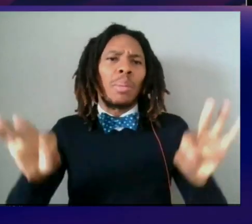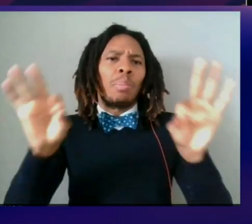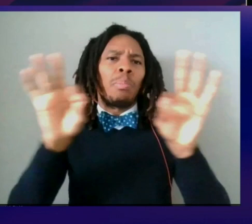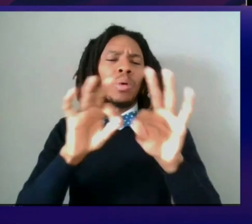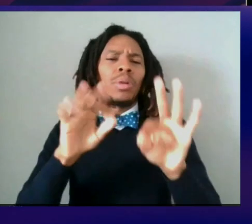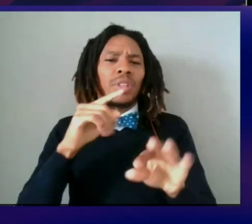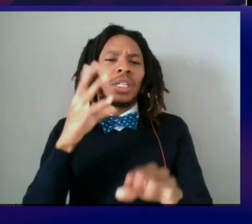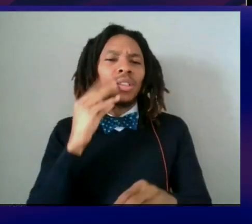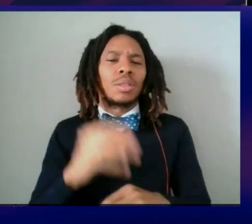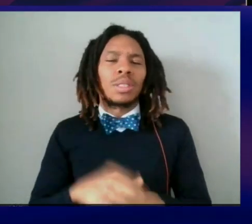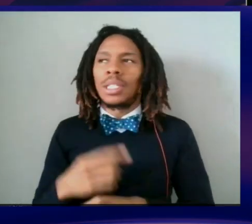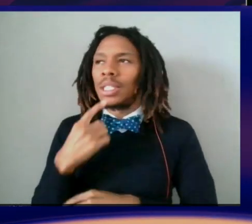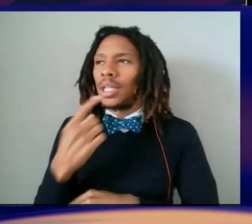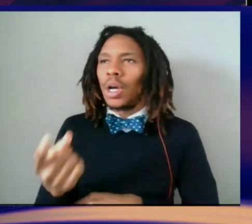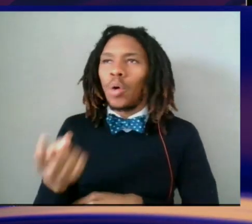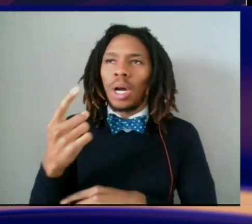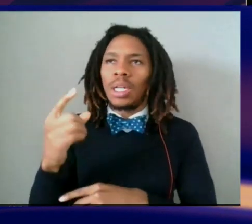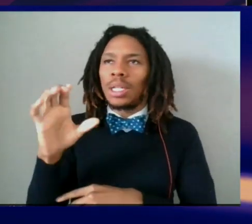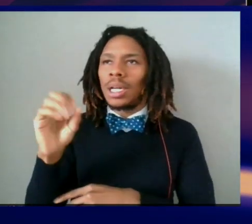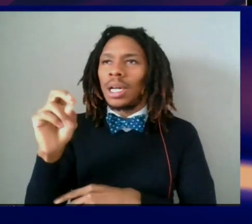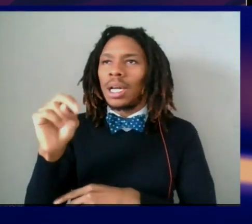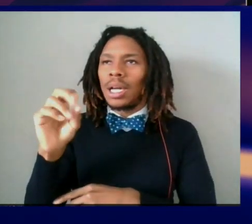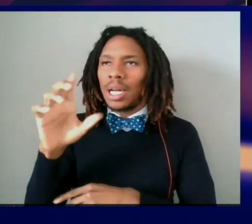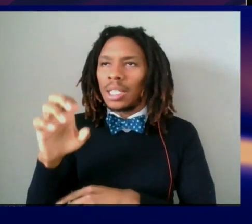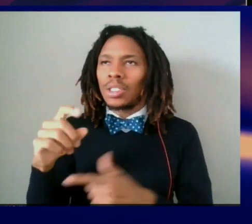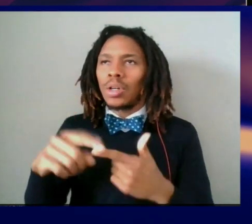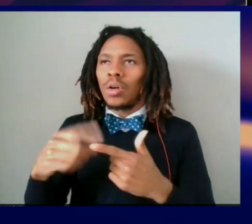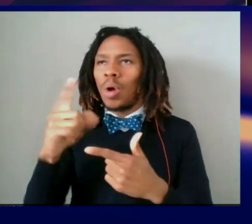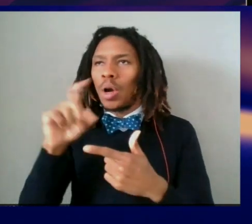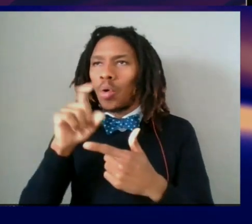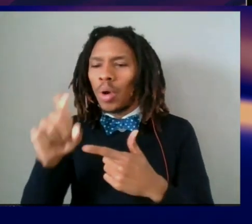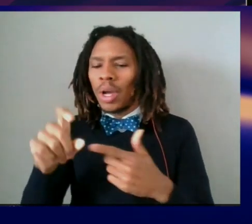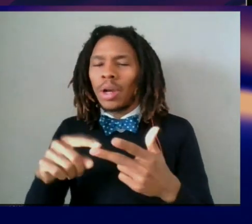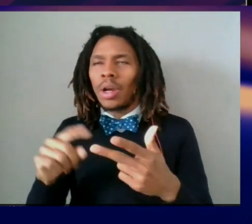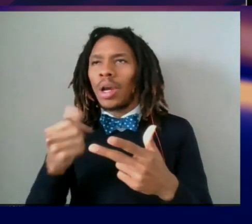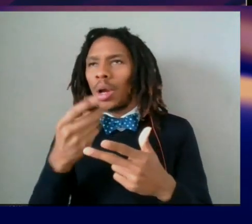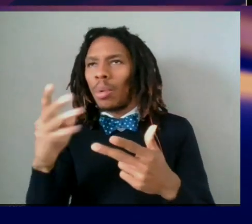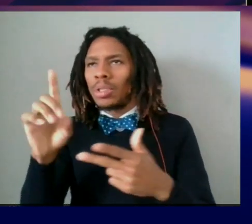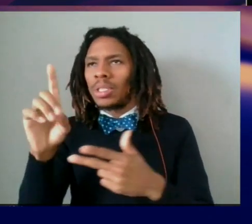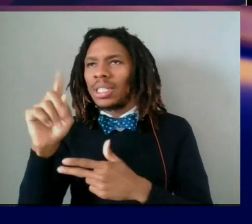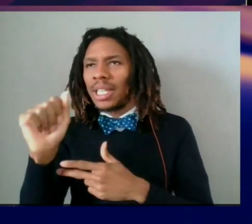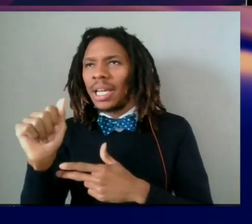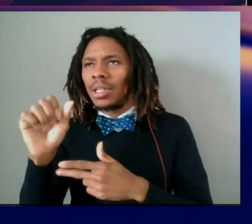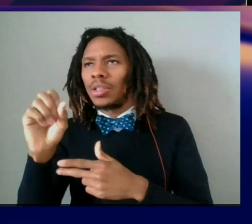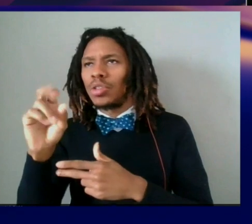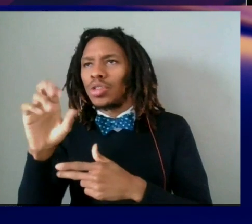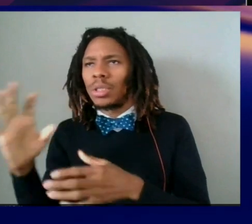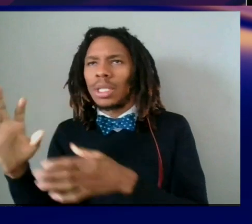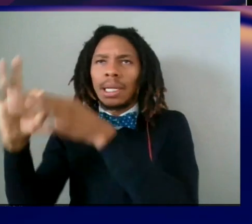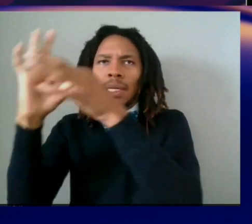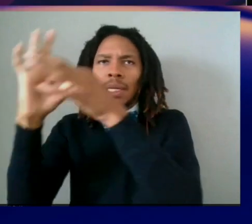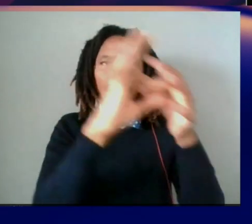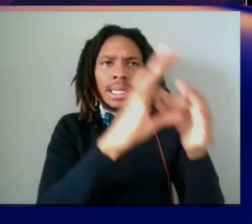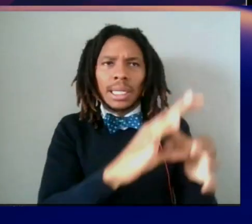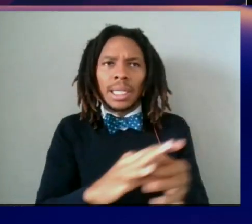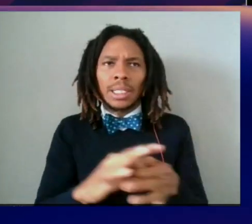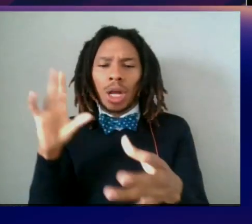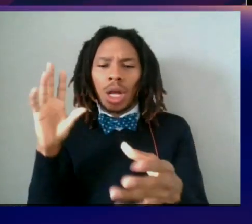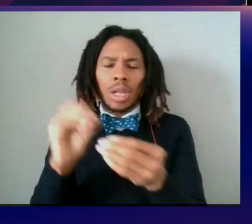So one console, one query, multiple data sources connected via the connectors, all coming into one place. There you go. Without moving the data.